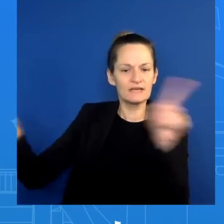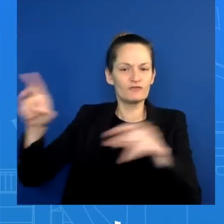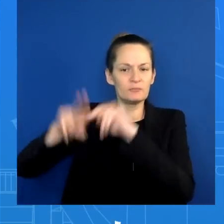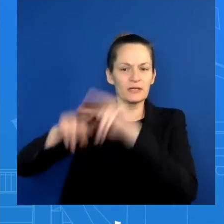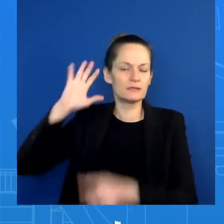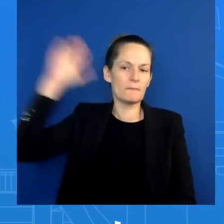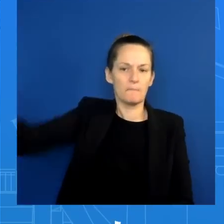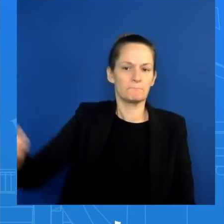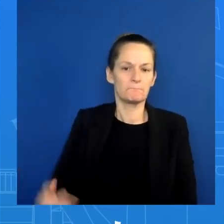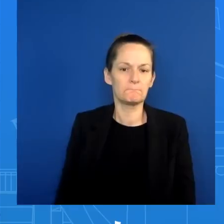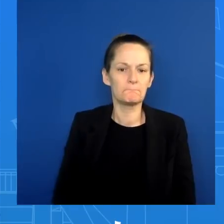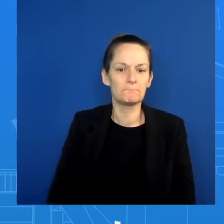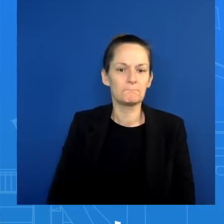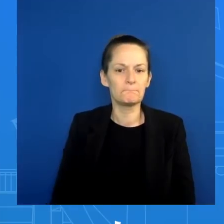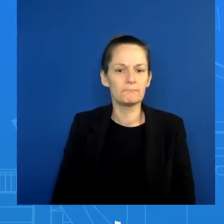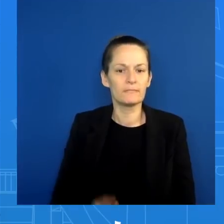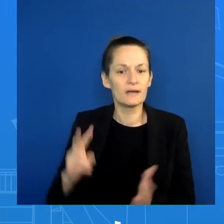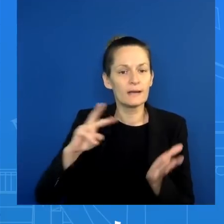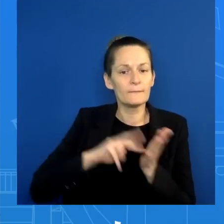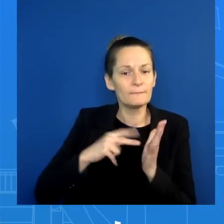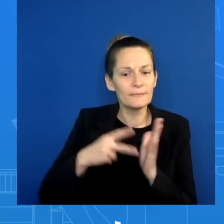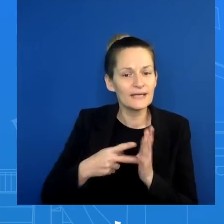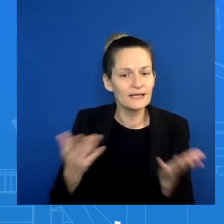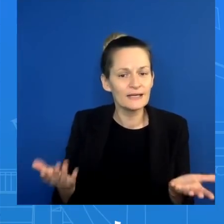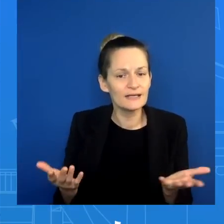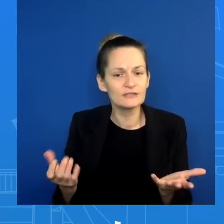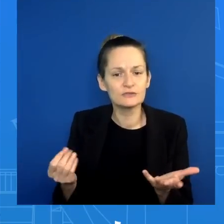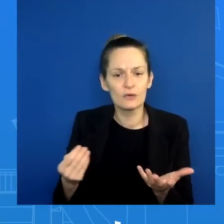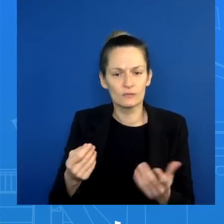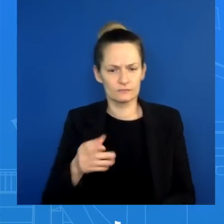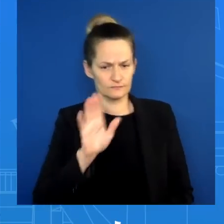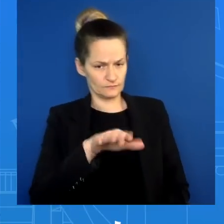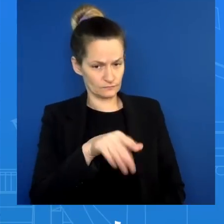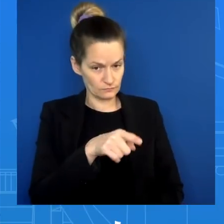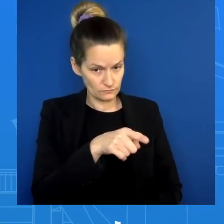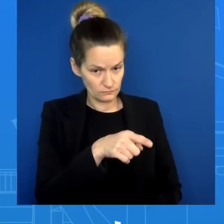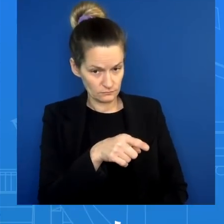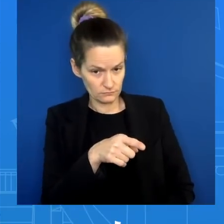in some back alley somewhere to have this conversation, talk politics? Is that what's happening?